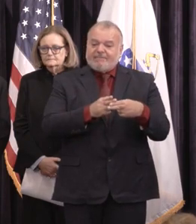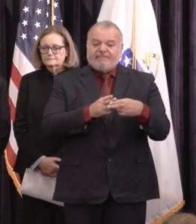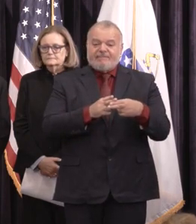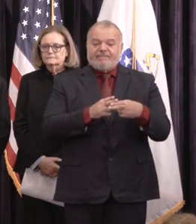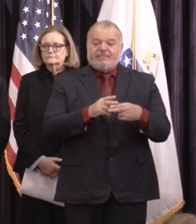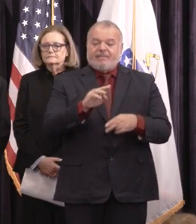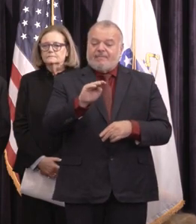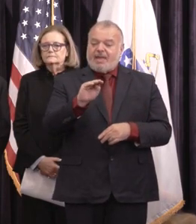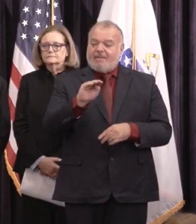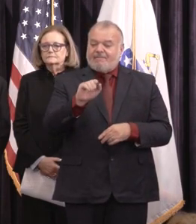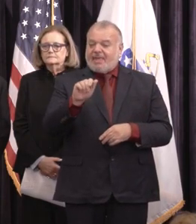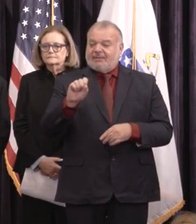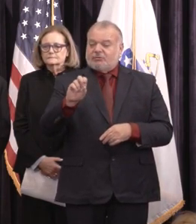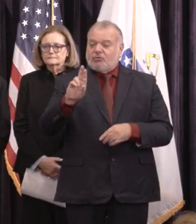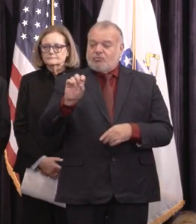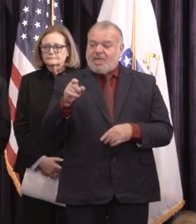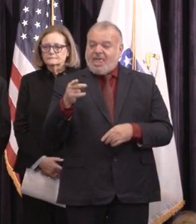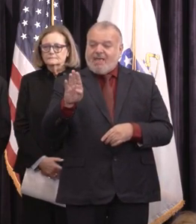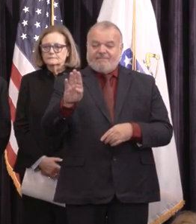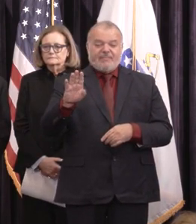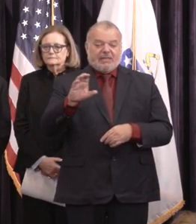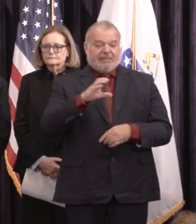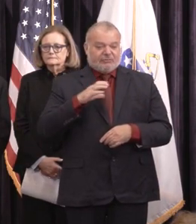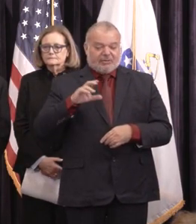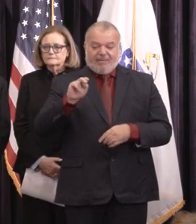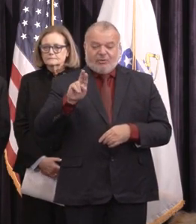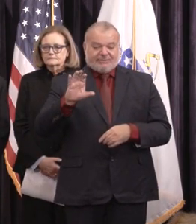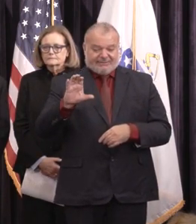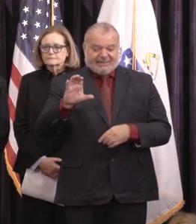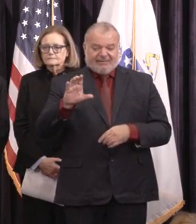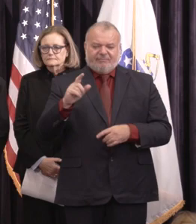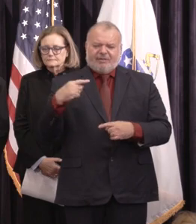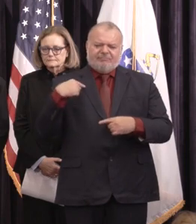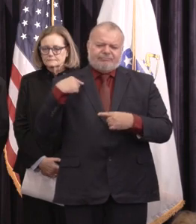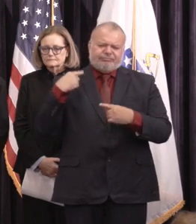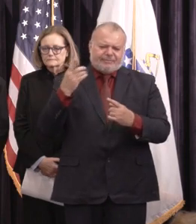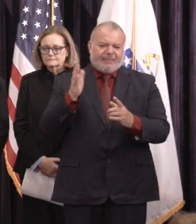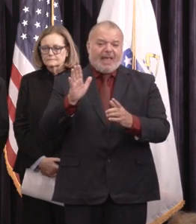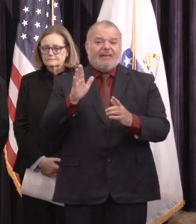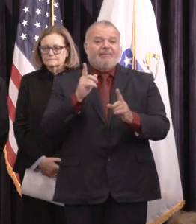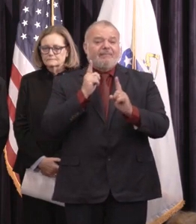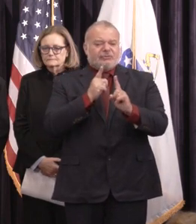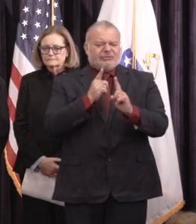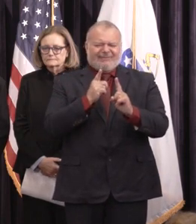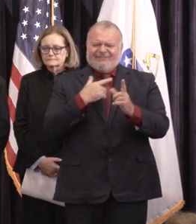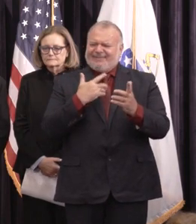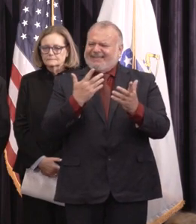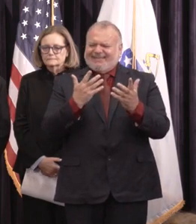room know MRC provides services that breakdown barriers and empower people to live, to work,